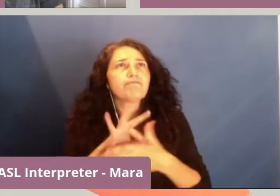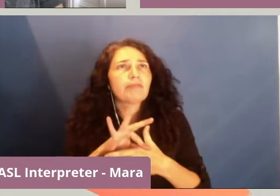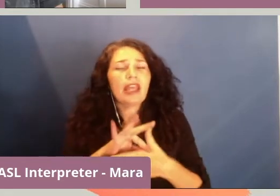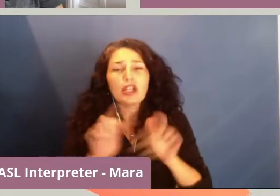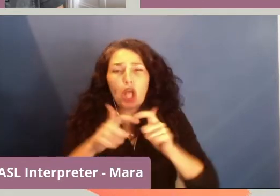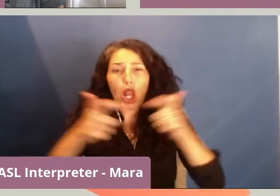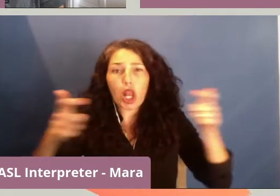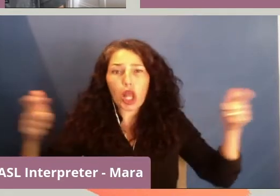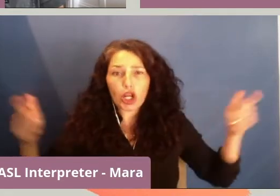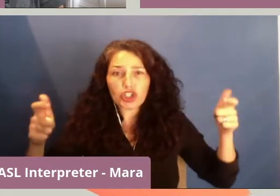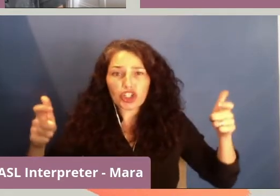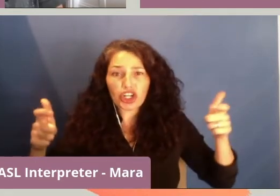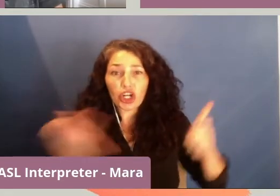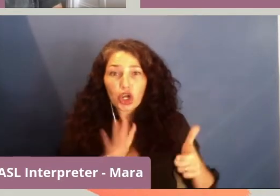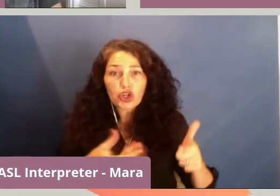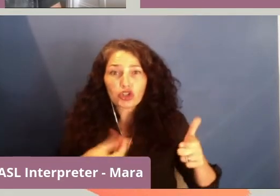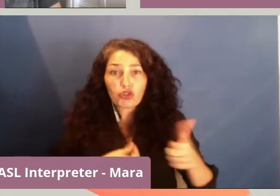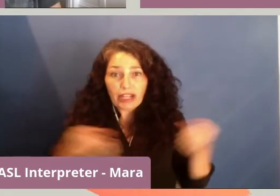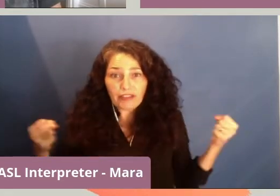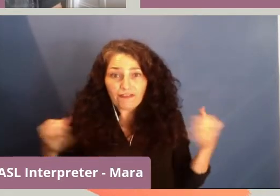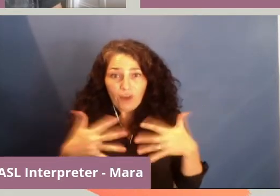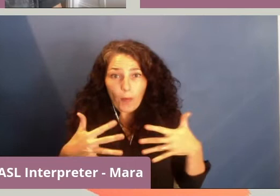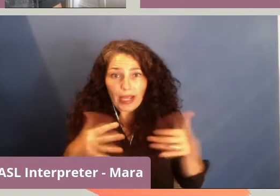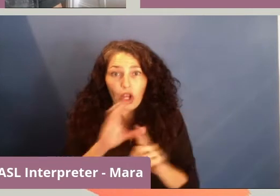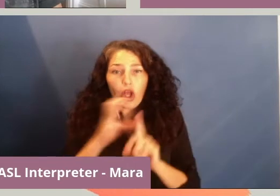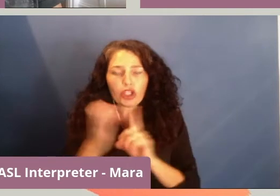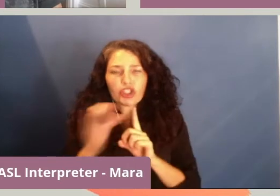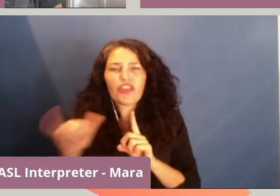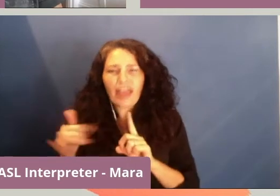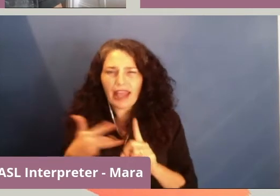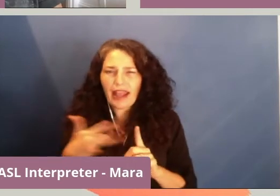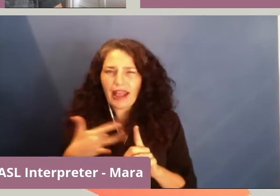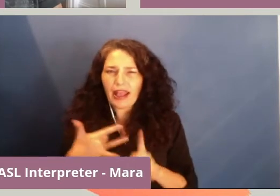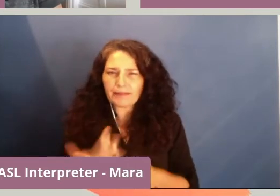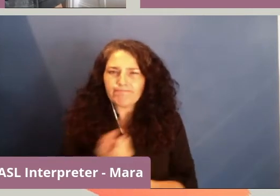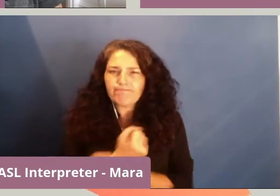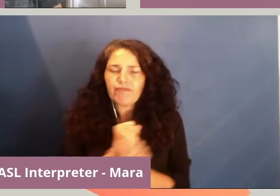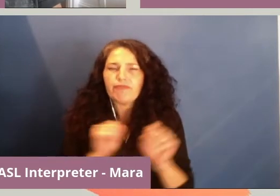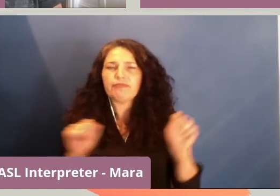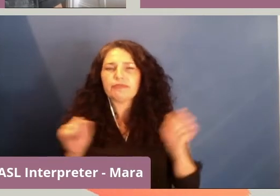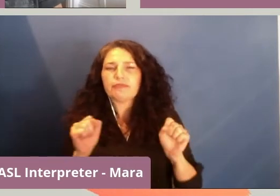was a freeing and healing experience that helped me feel more power in who I am now.